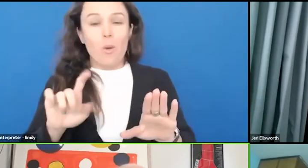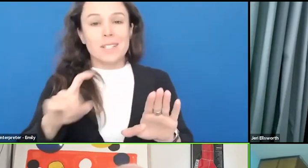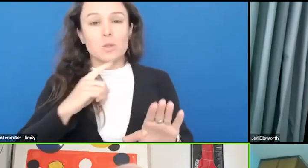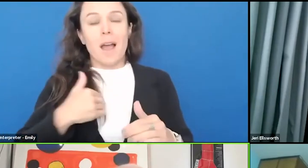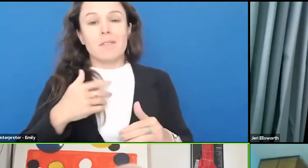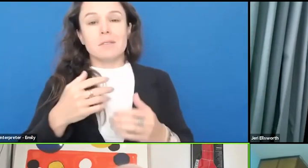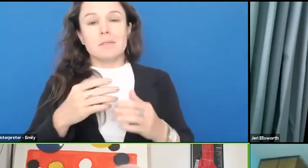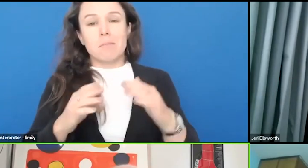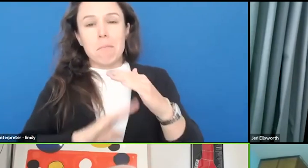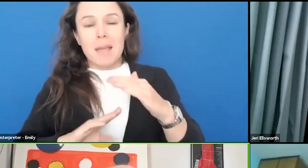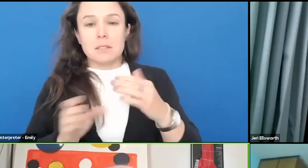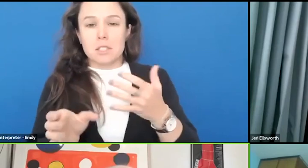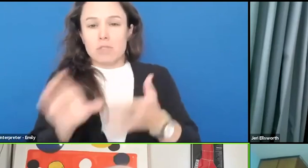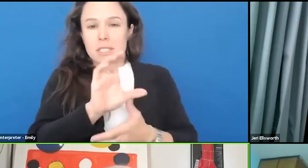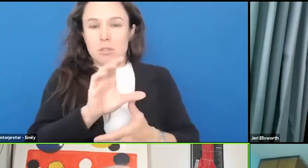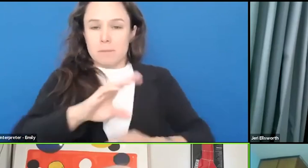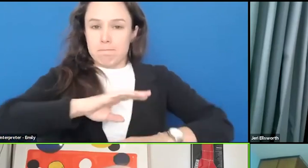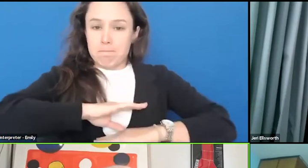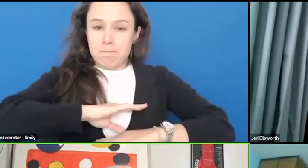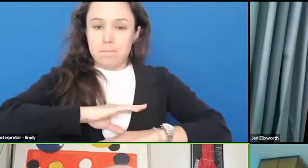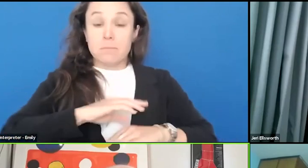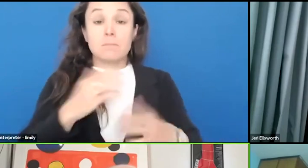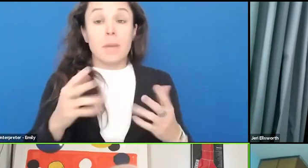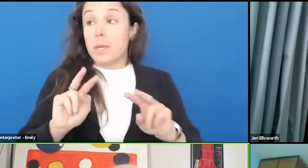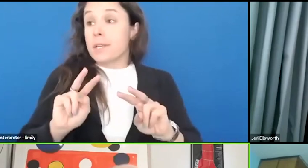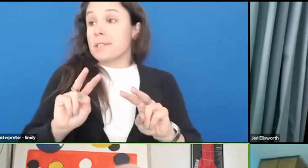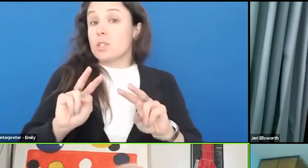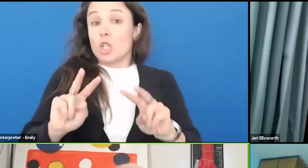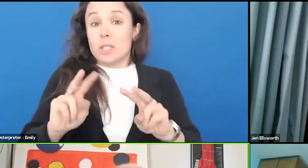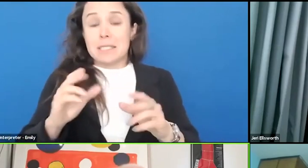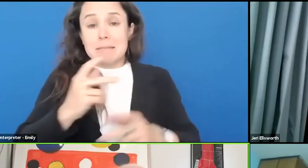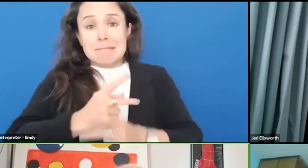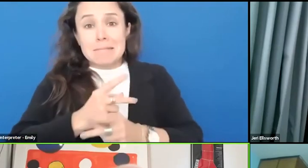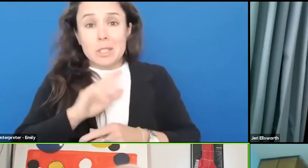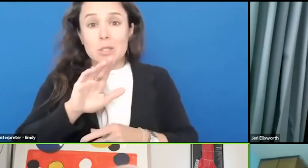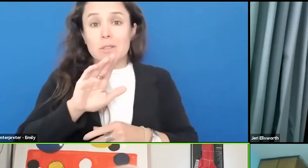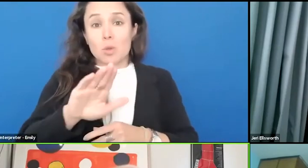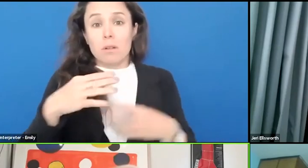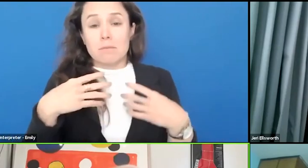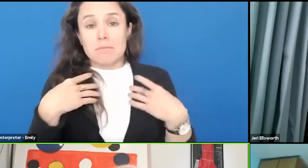set of criteria, including perhaps looking after your welfare, or that of your family. Sure